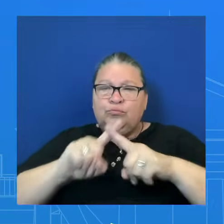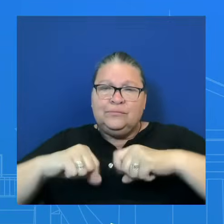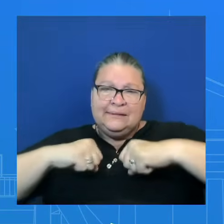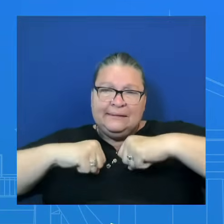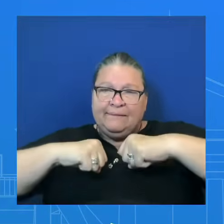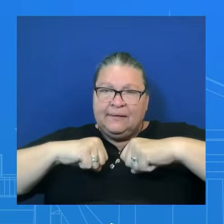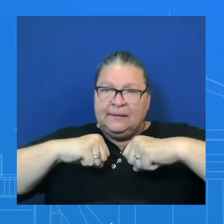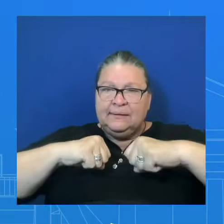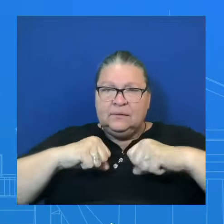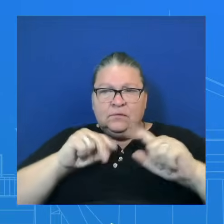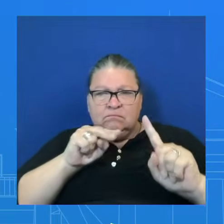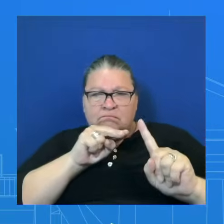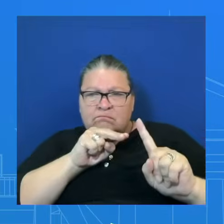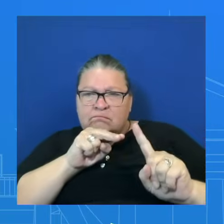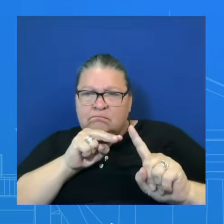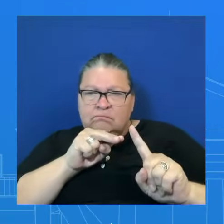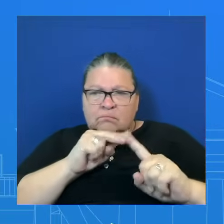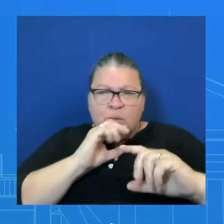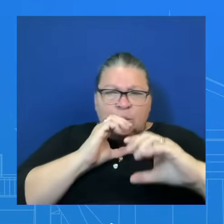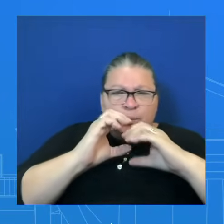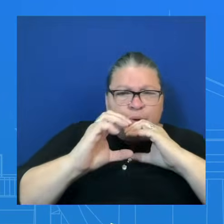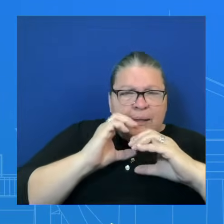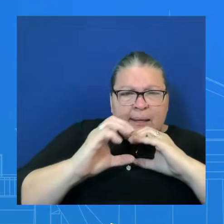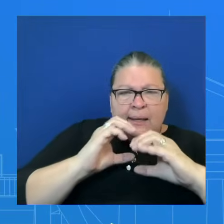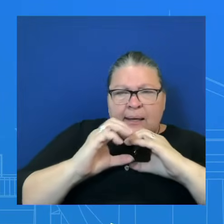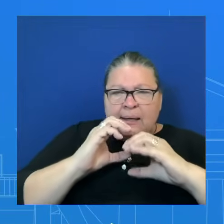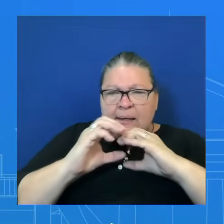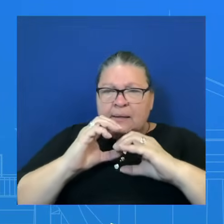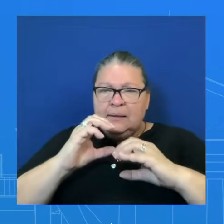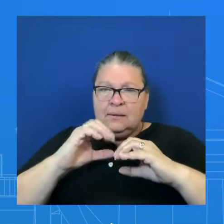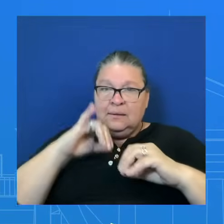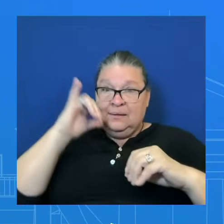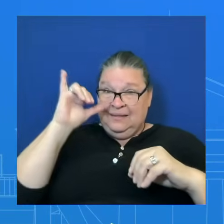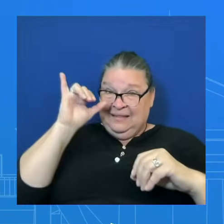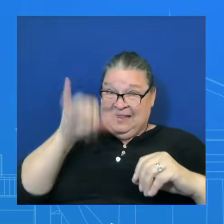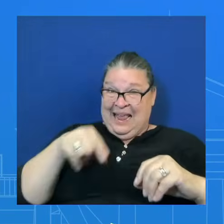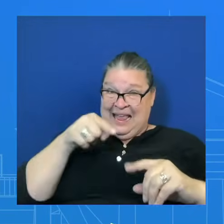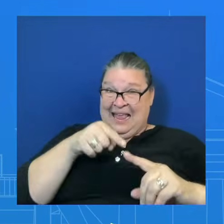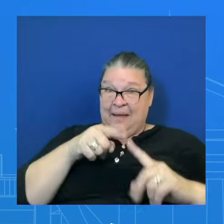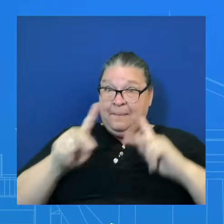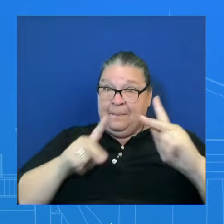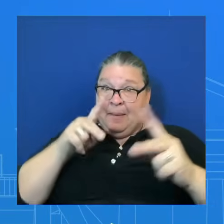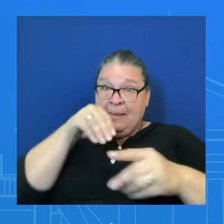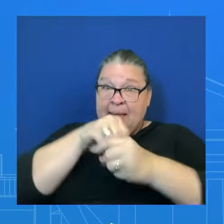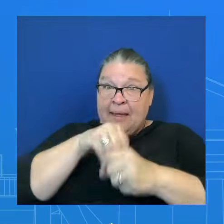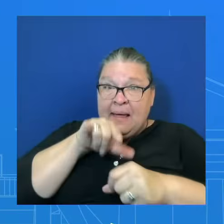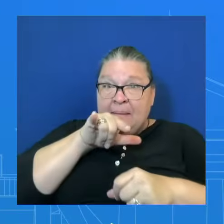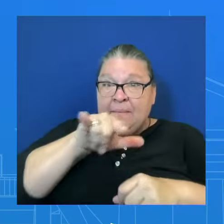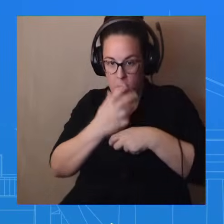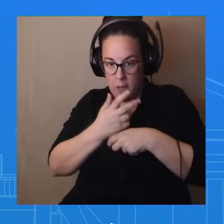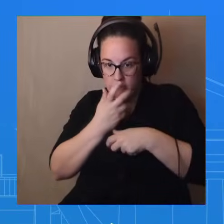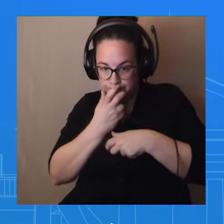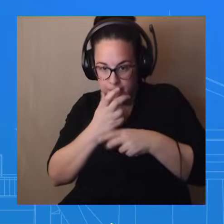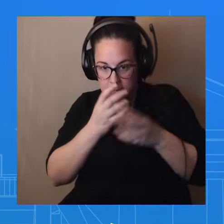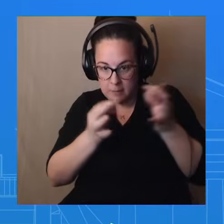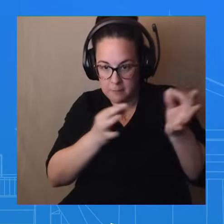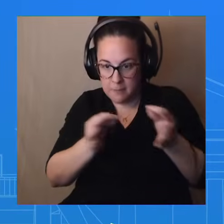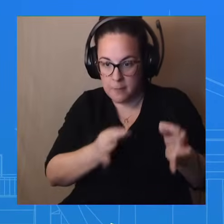updates from the pilots -- in this case, these two F-16 pilots -- and so that -- so that everybody is in the loop, literally in real time.